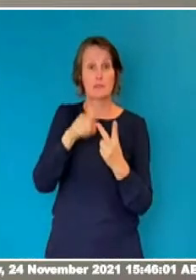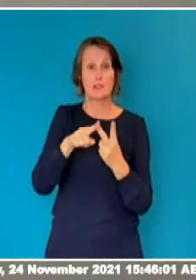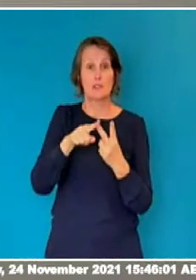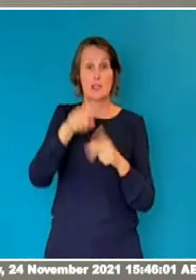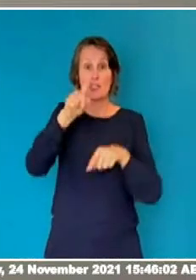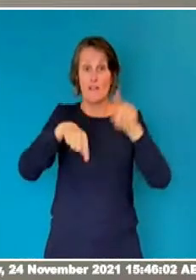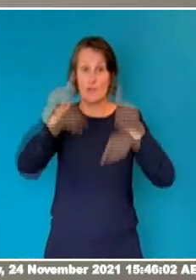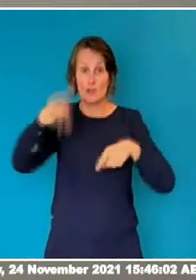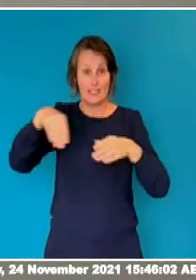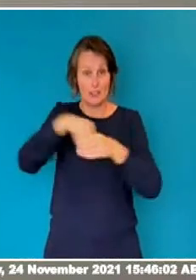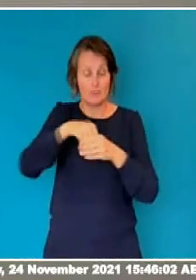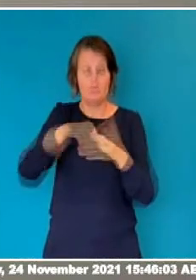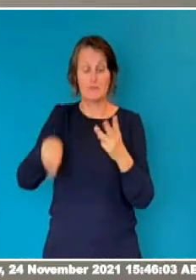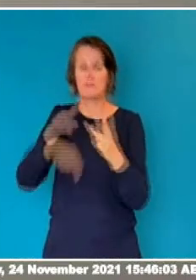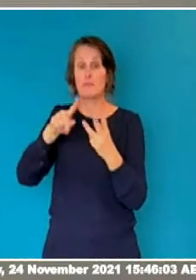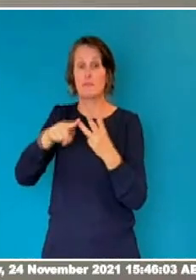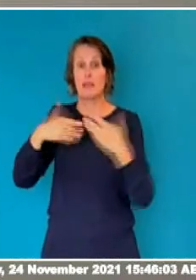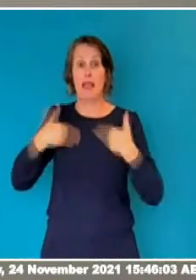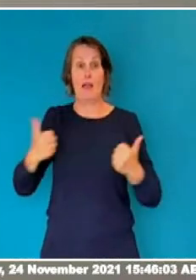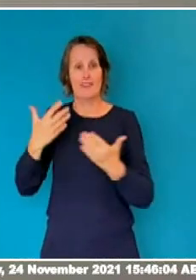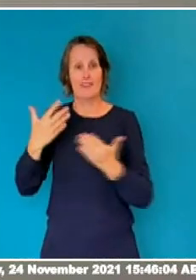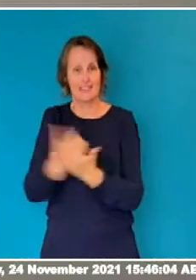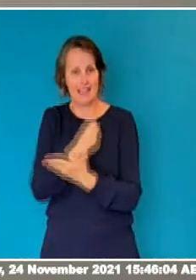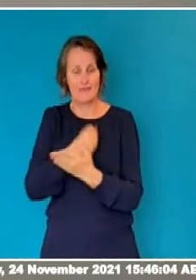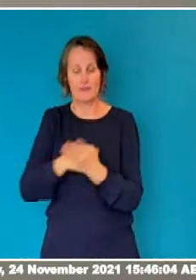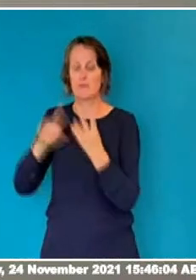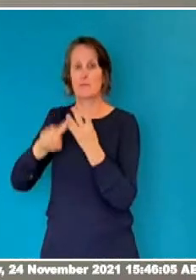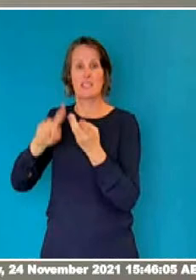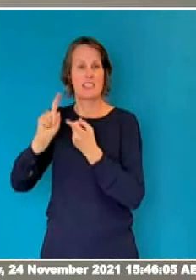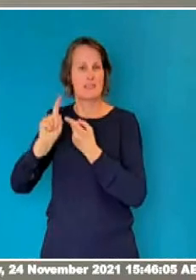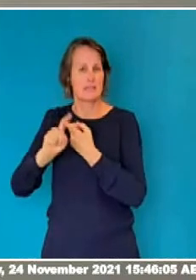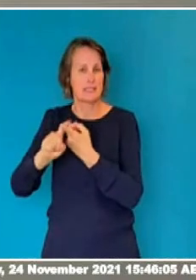sustainability. So safety is of paramount focus.